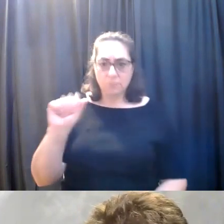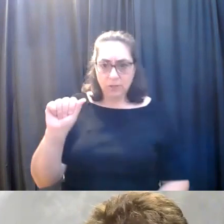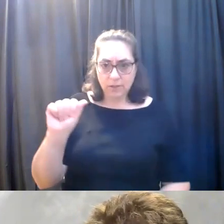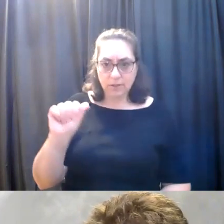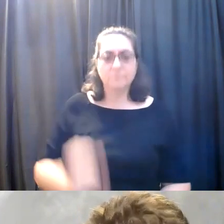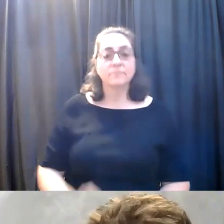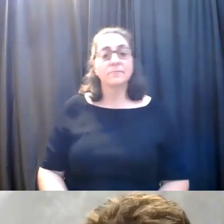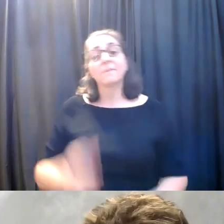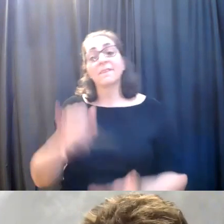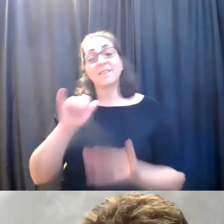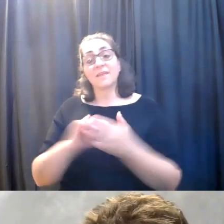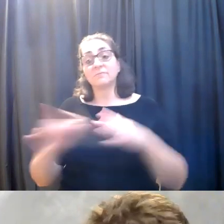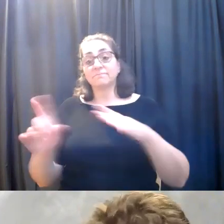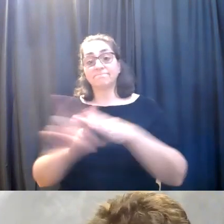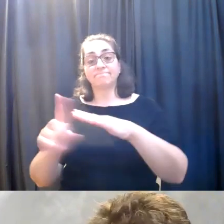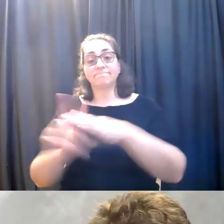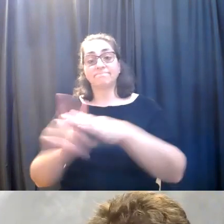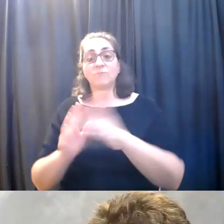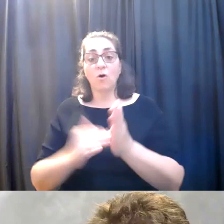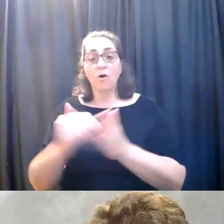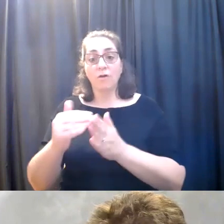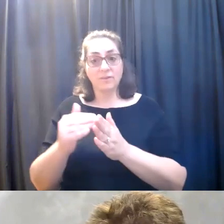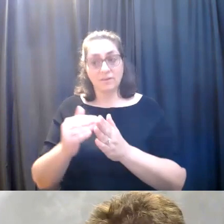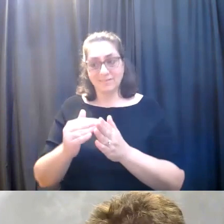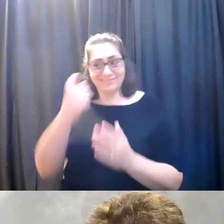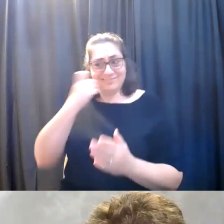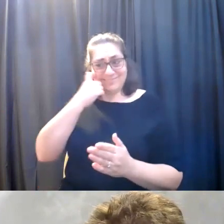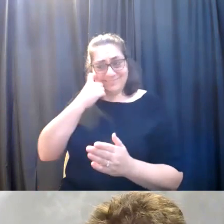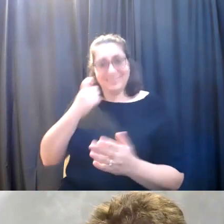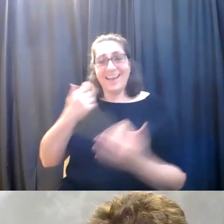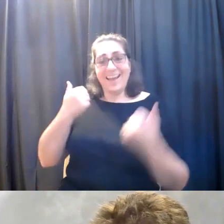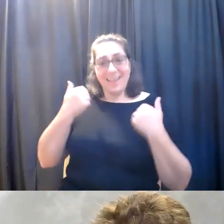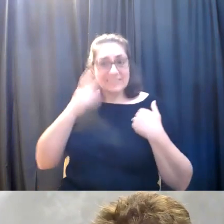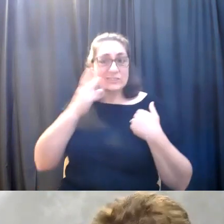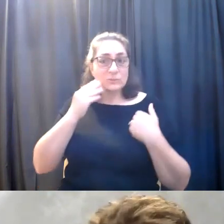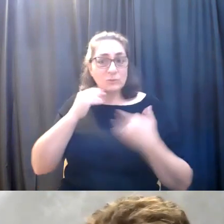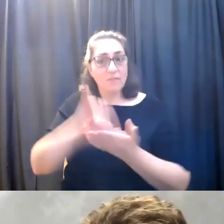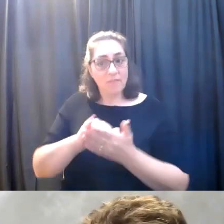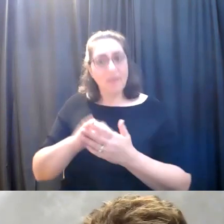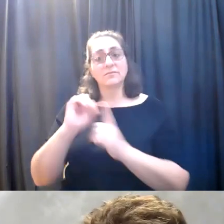hearing aids now have the capability of having multiple programs in them. We found that by